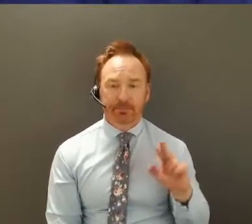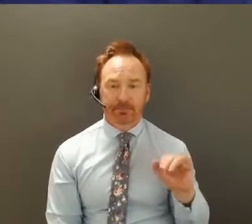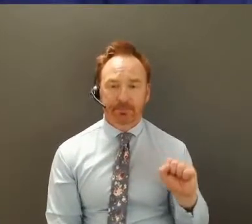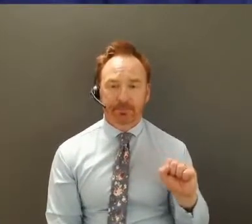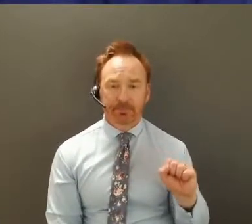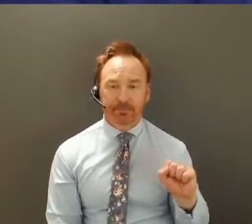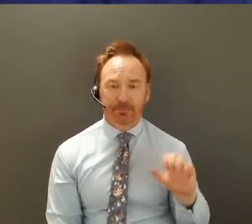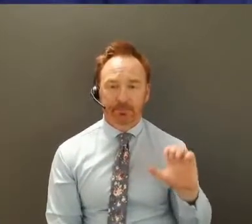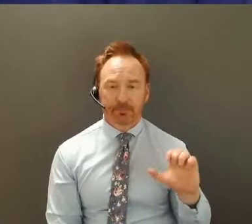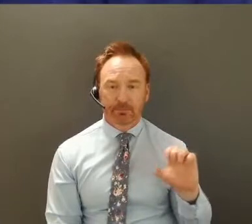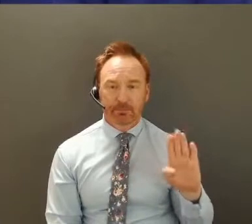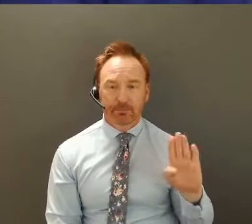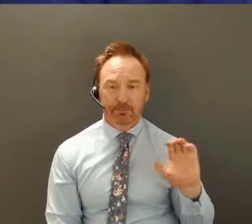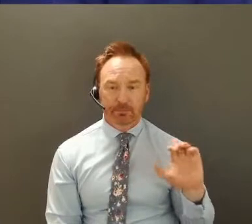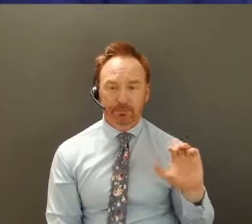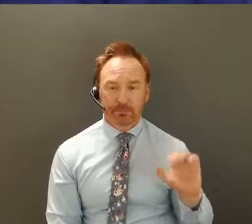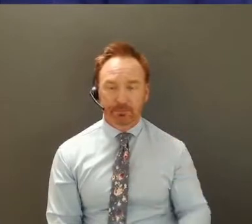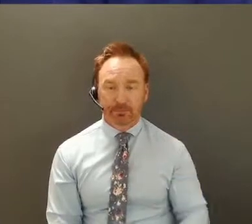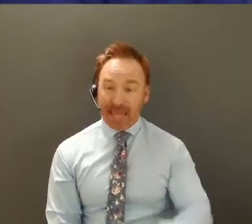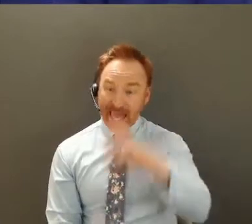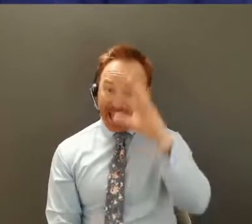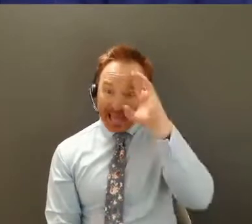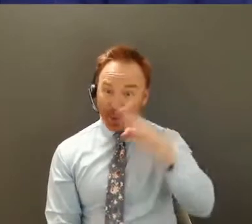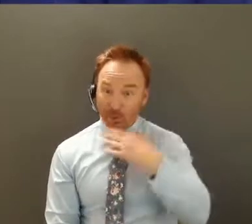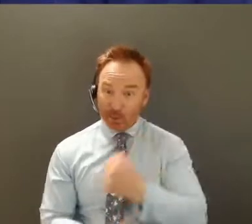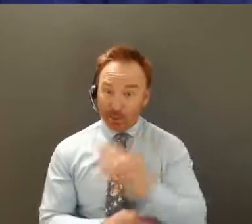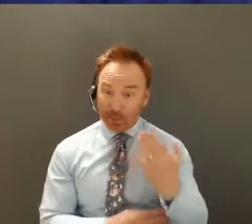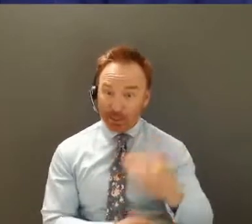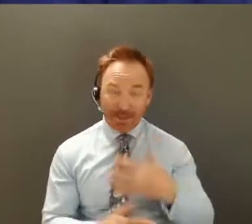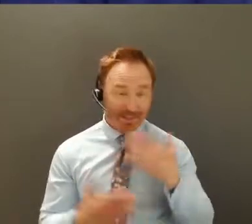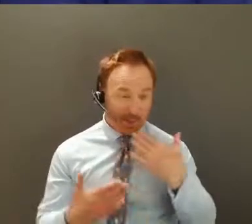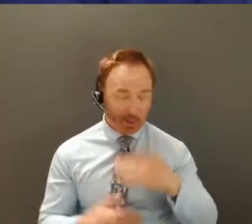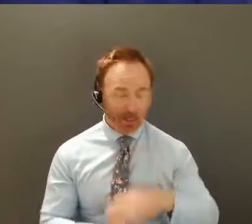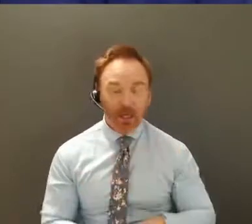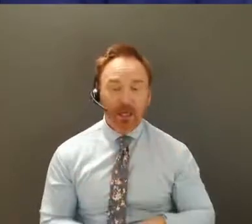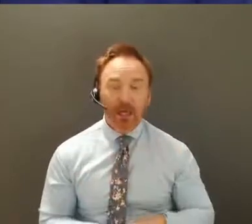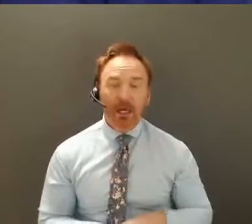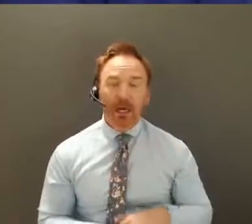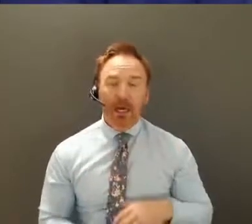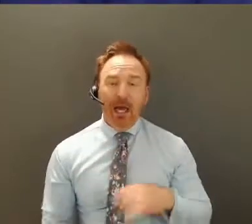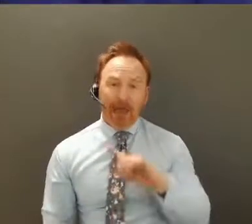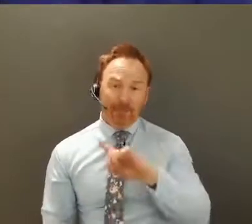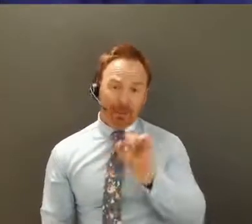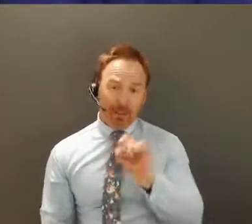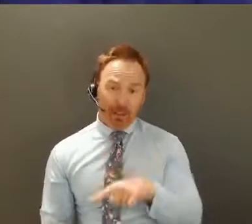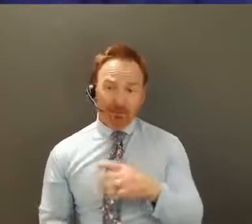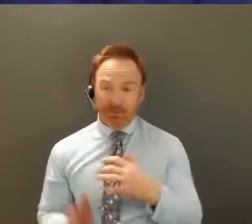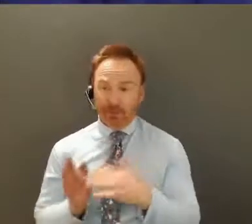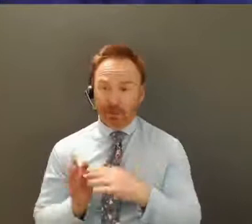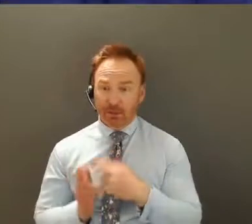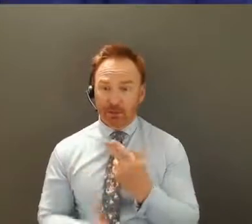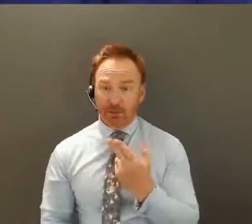overall, 12 people with infection fully vaccinated, 11